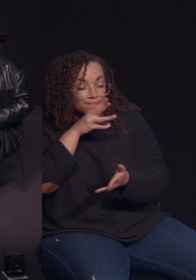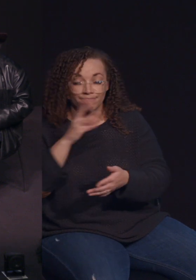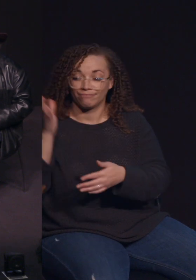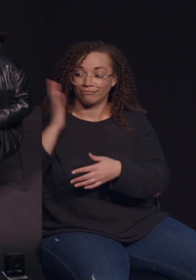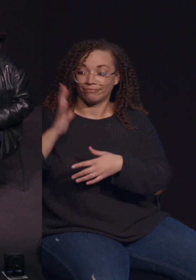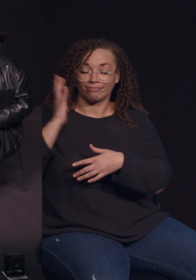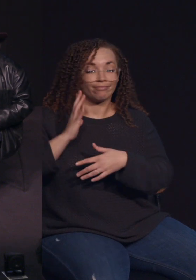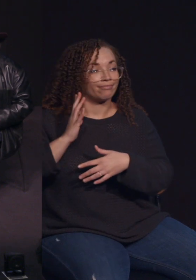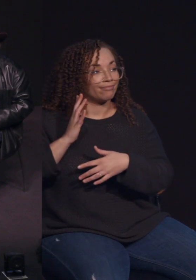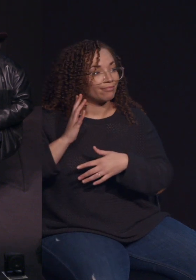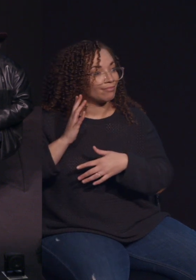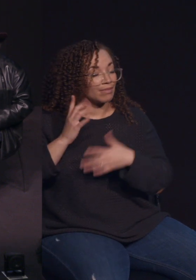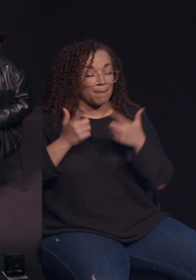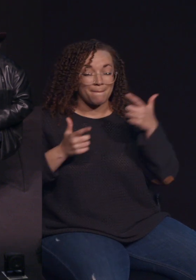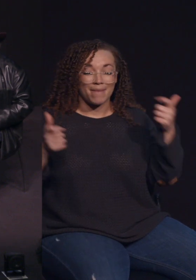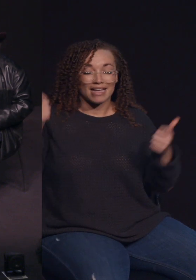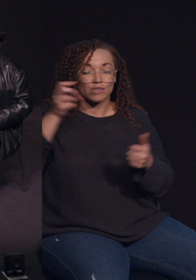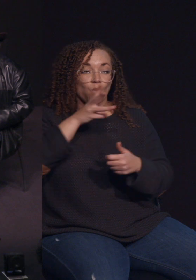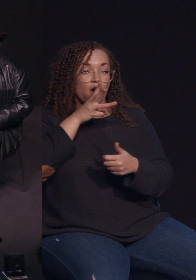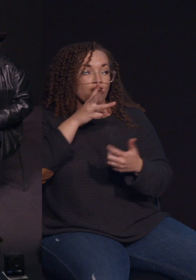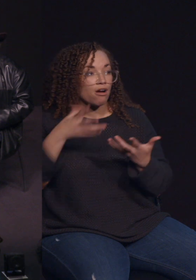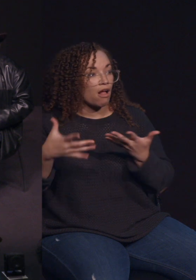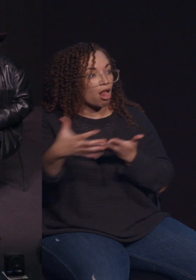collection of water this side of the Pacific.